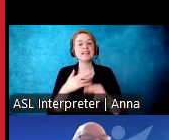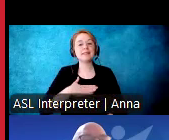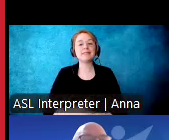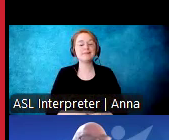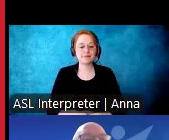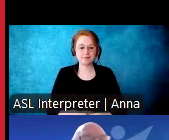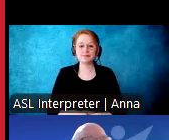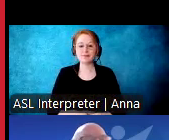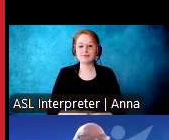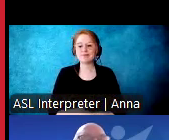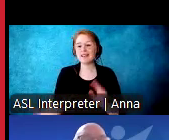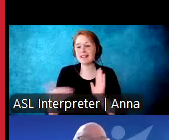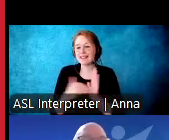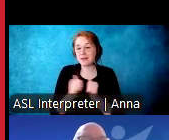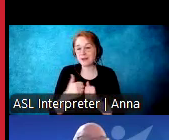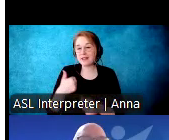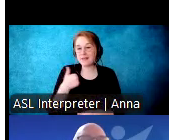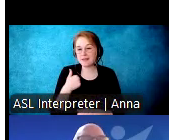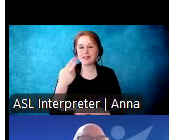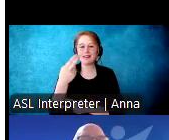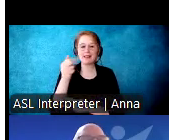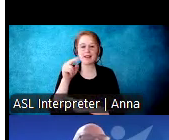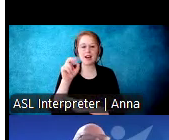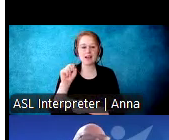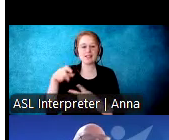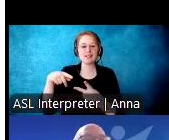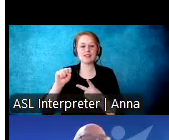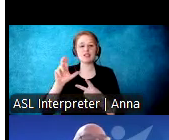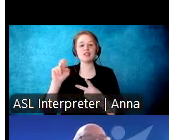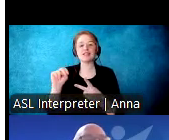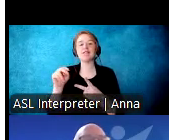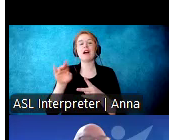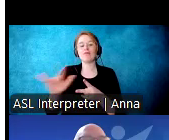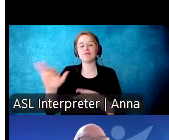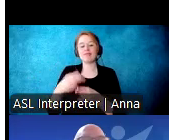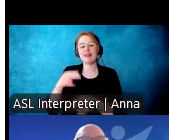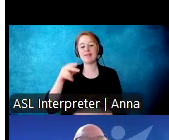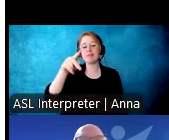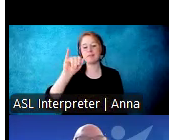And again, with me today is Hans and Susan Pigorsch. So here's some of our information